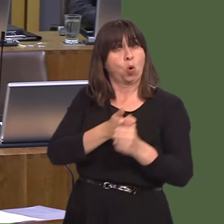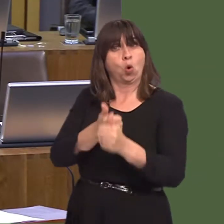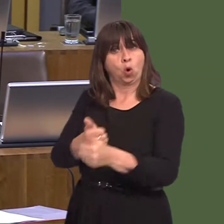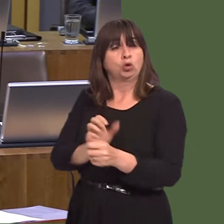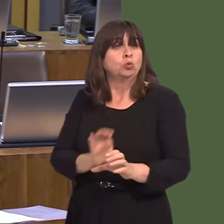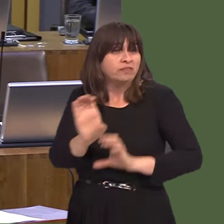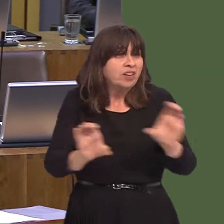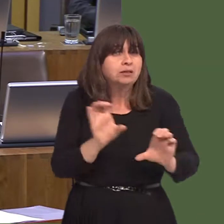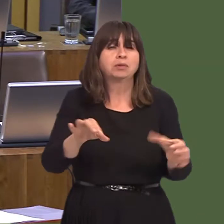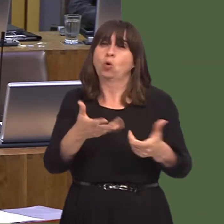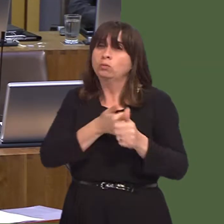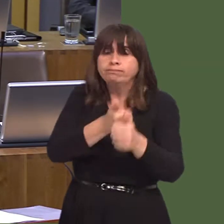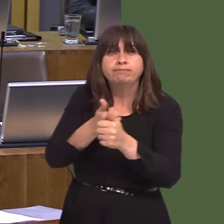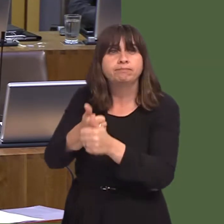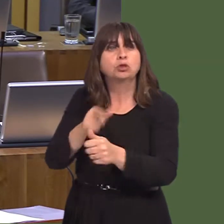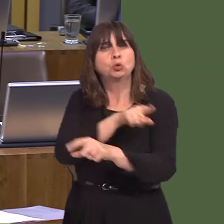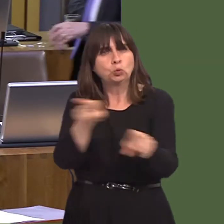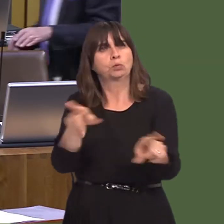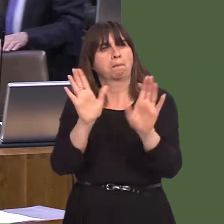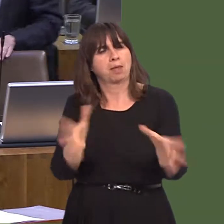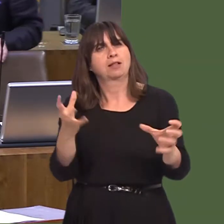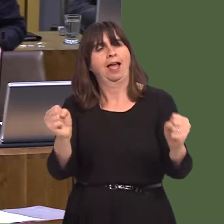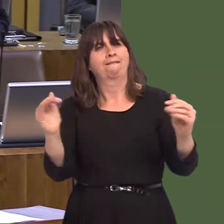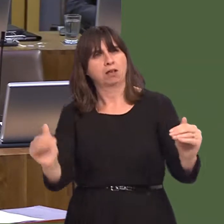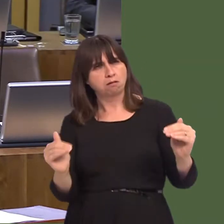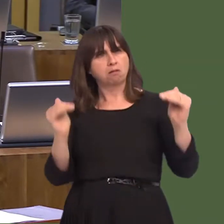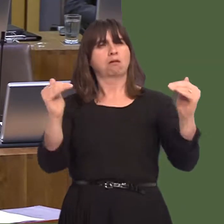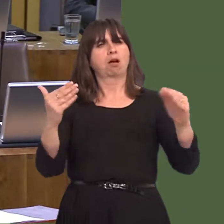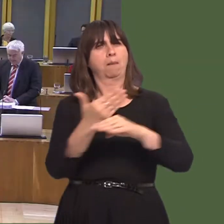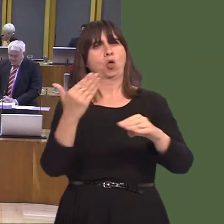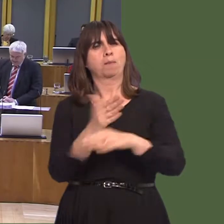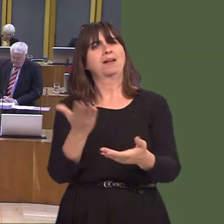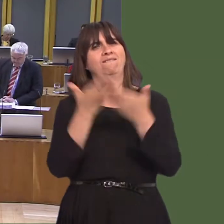through high-quality employment, skills development and fair work.